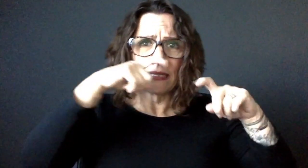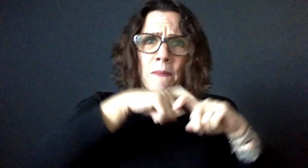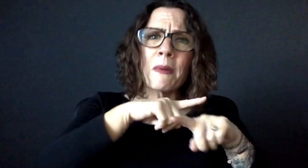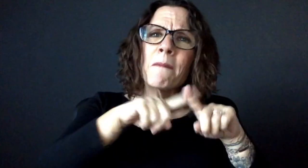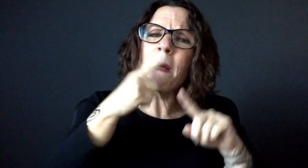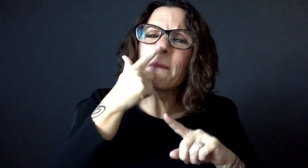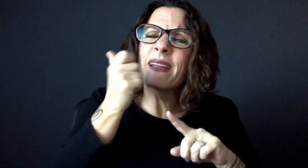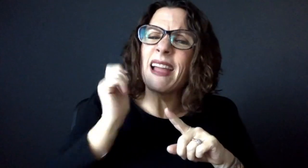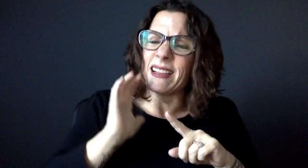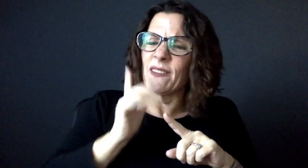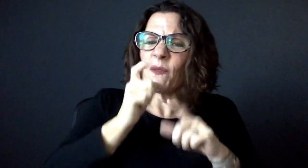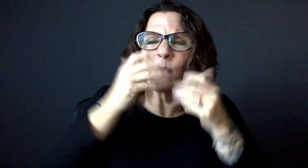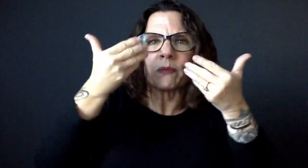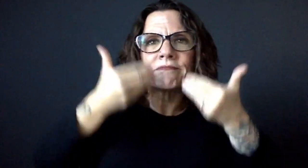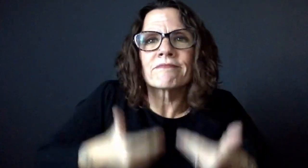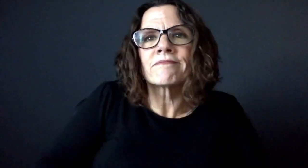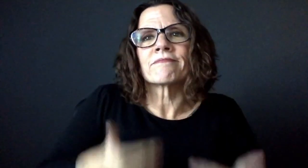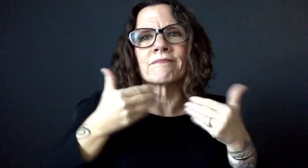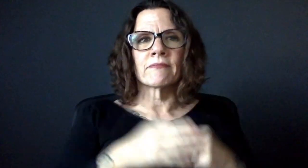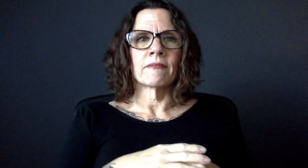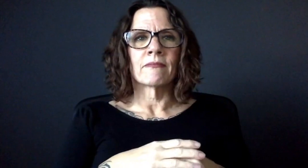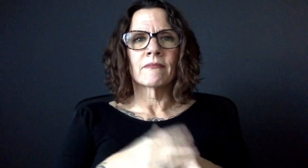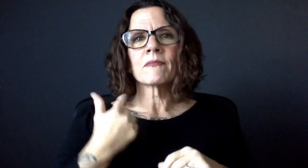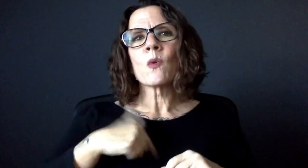of our bodies, but because of them.